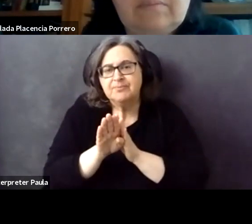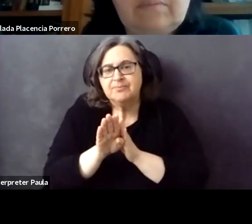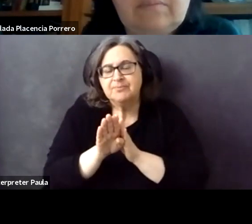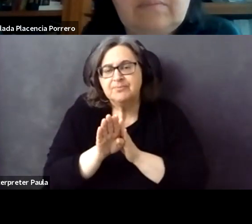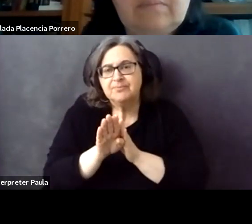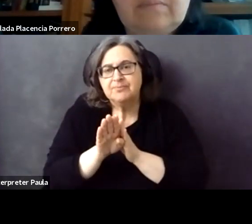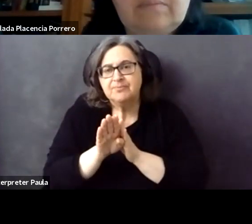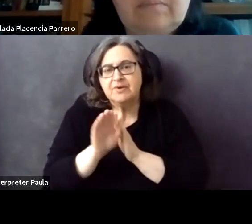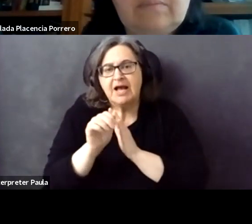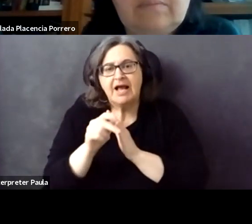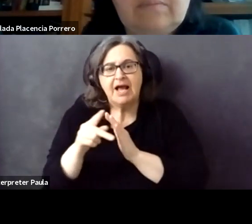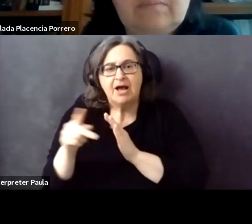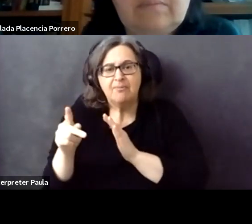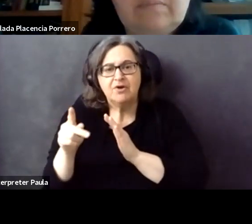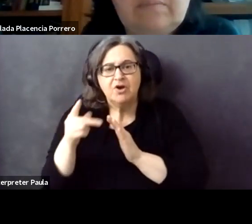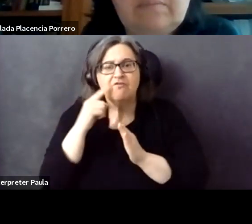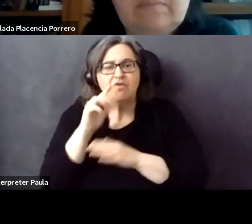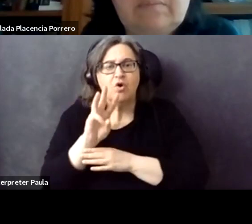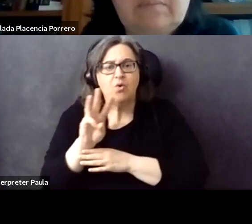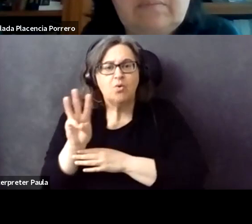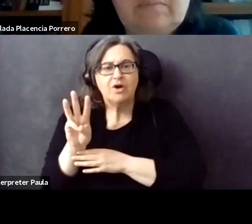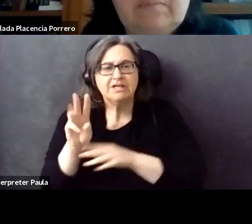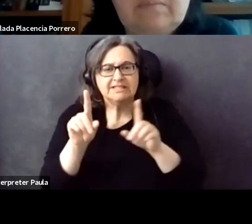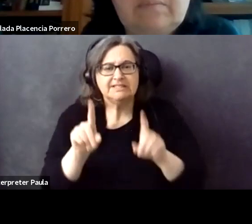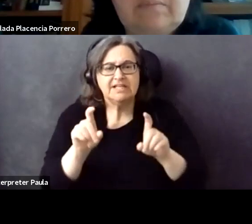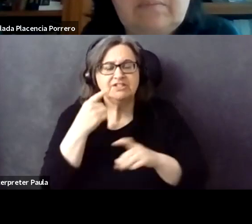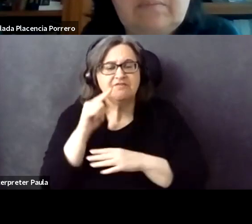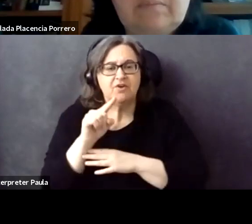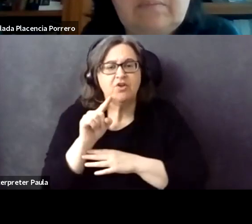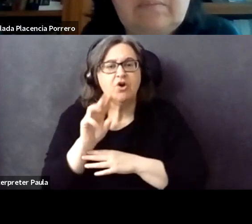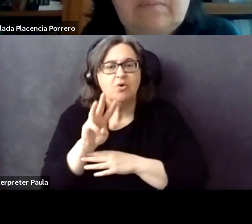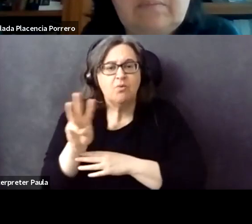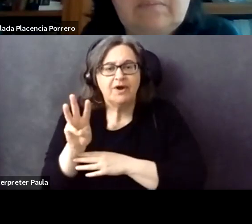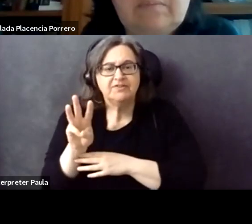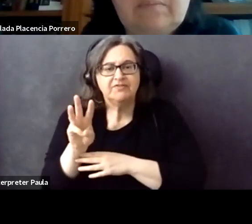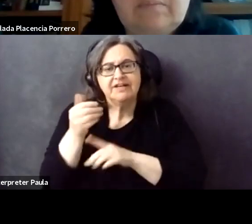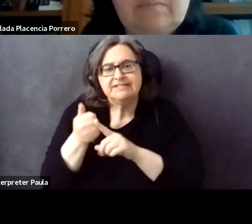Netherlands, we developed a